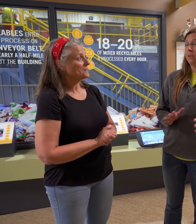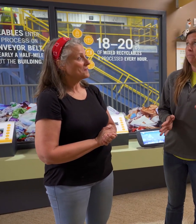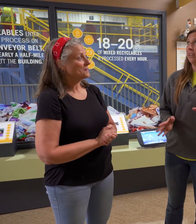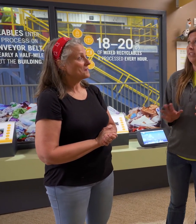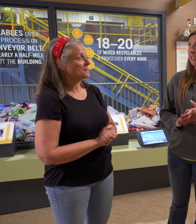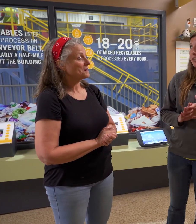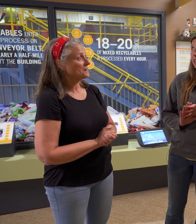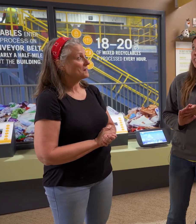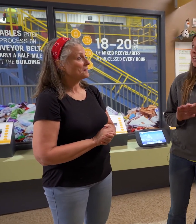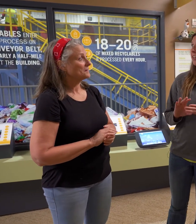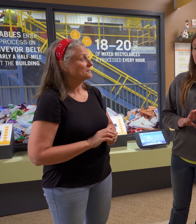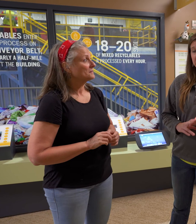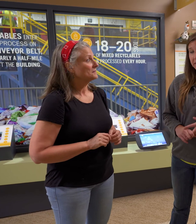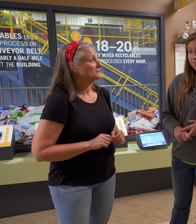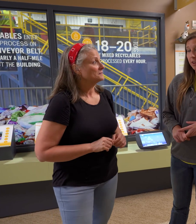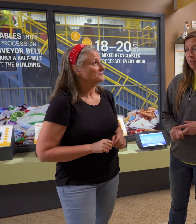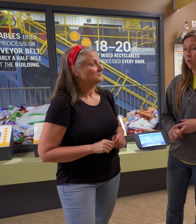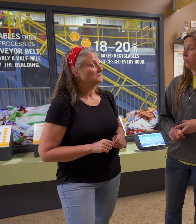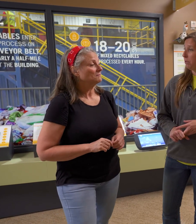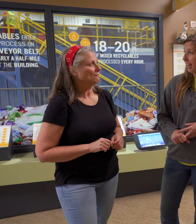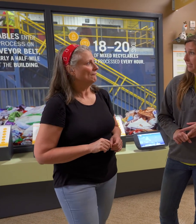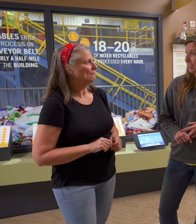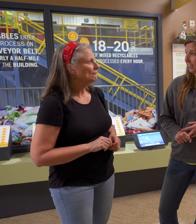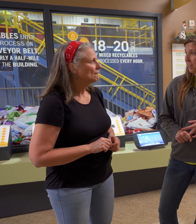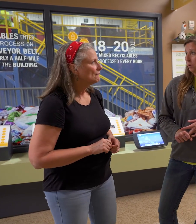we can make T-shirts and carpeting from old plastic,